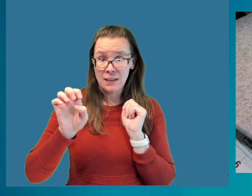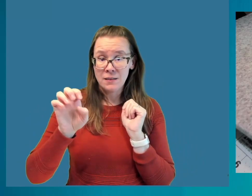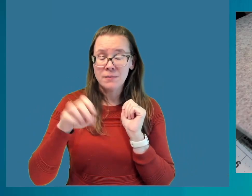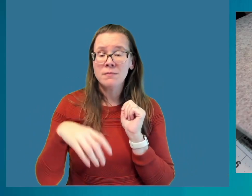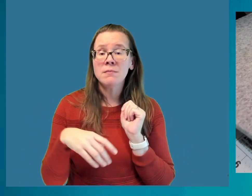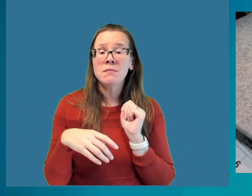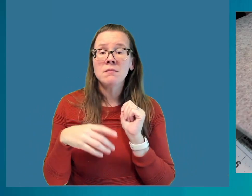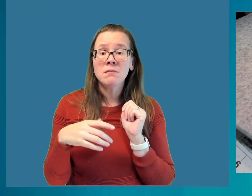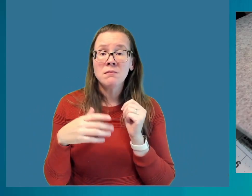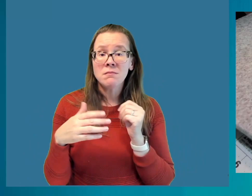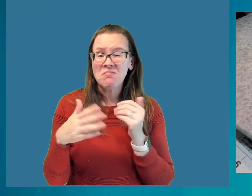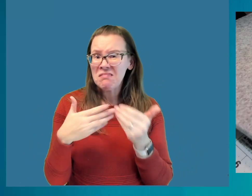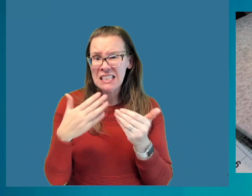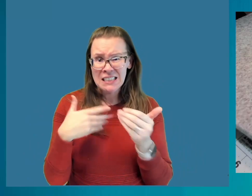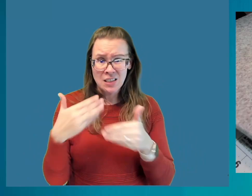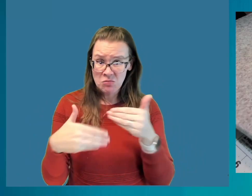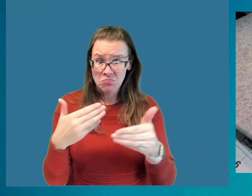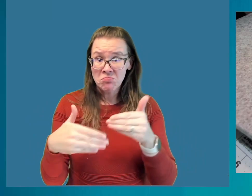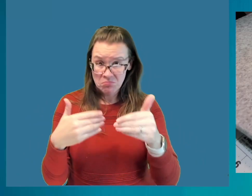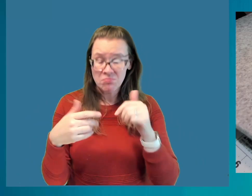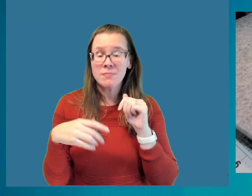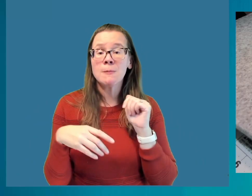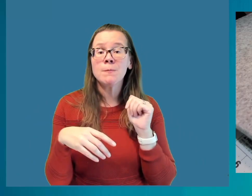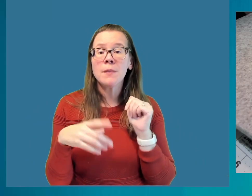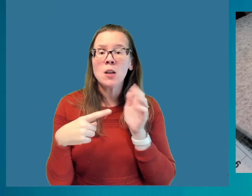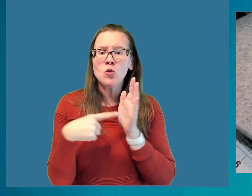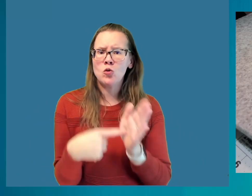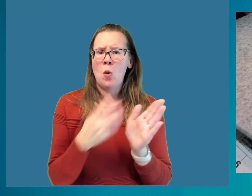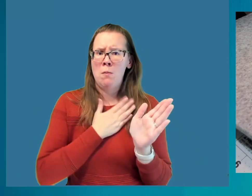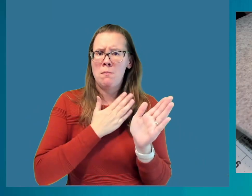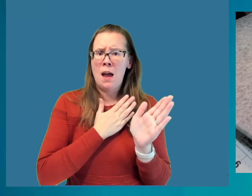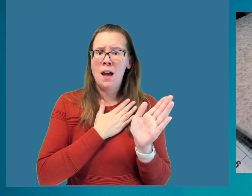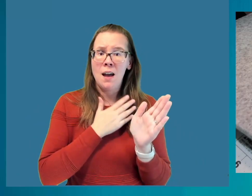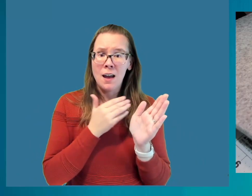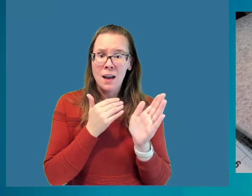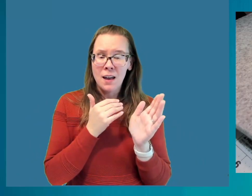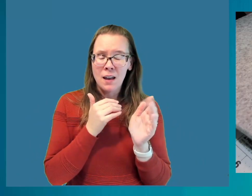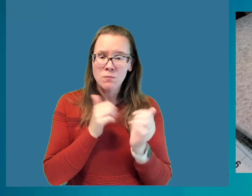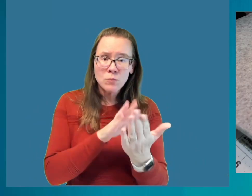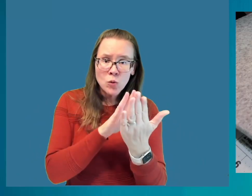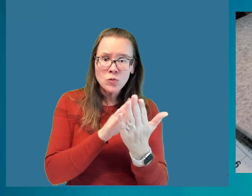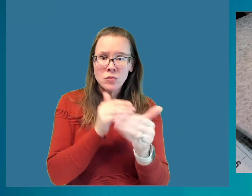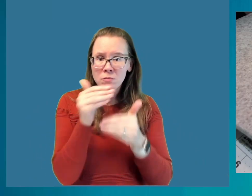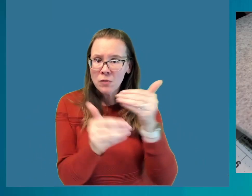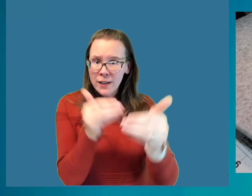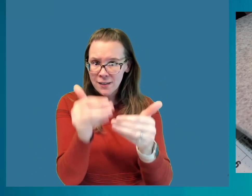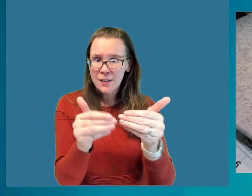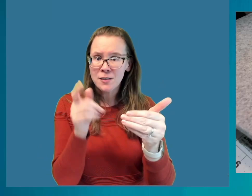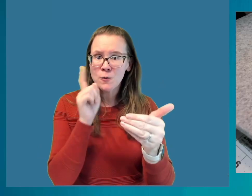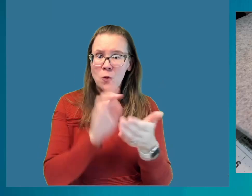to just show you a very simple raw edge applique process that you can use. Um,